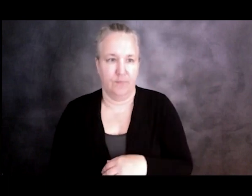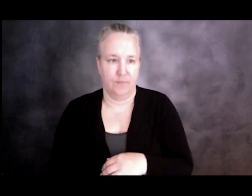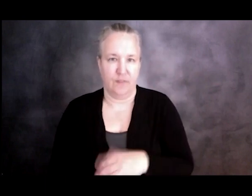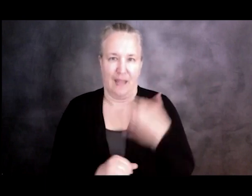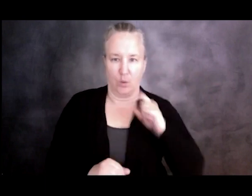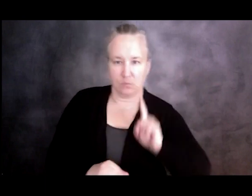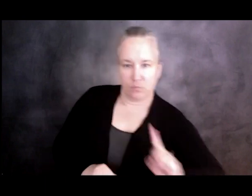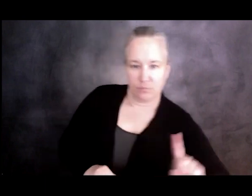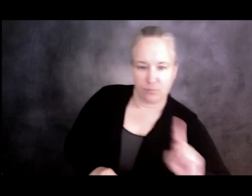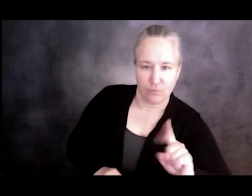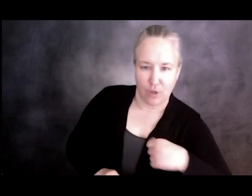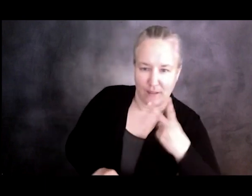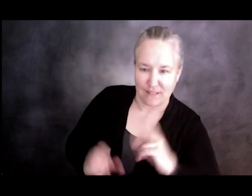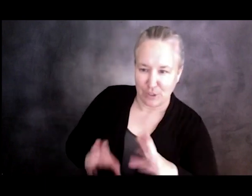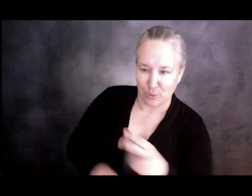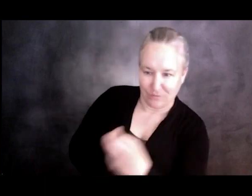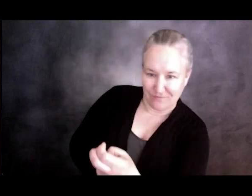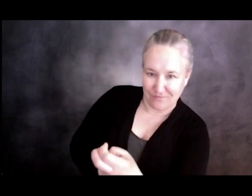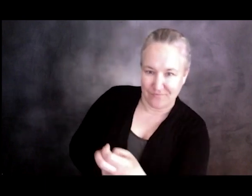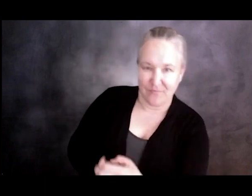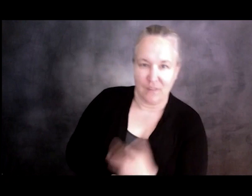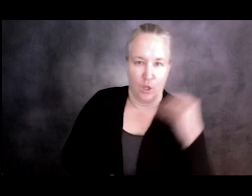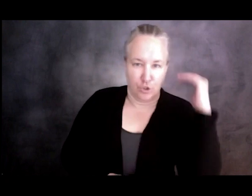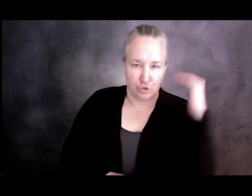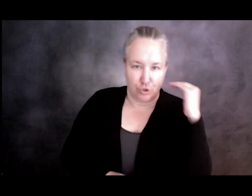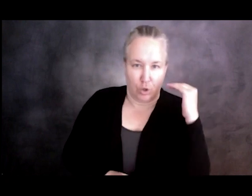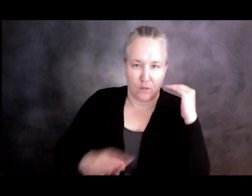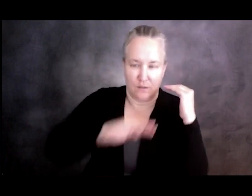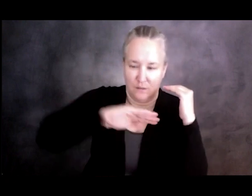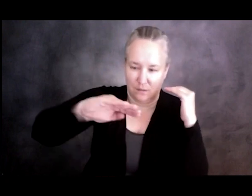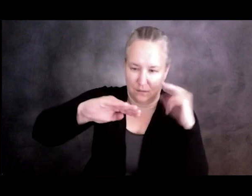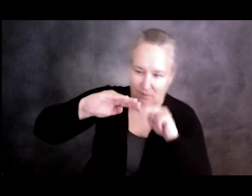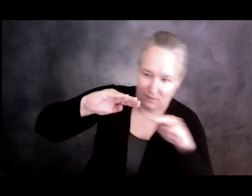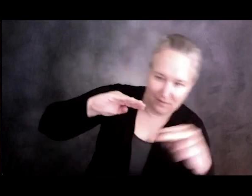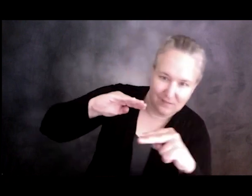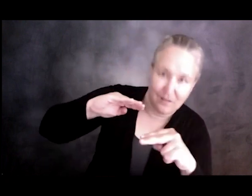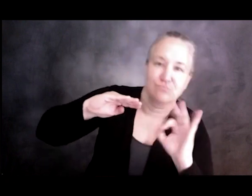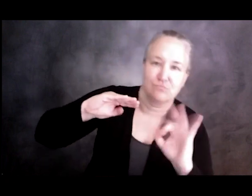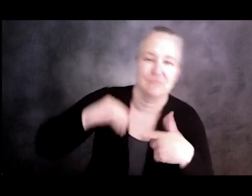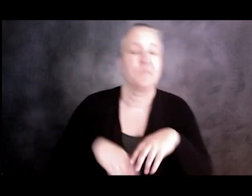see him. Height challenged is a problem. As he grew up in America, he began